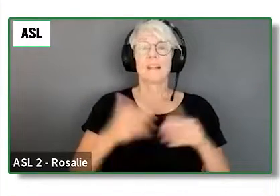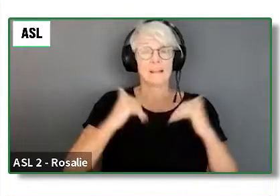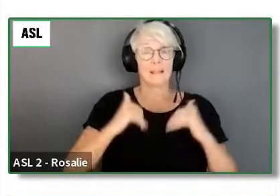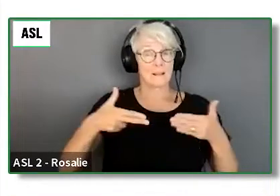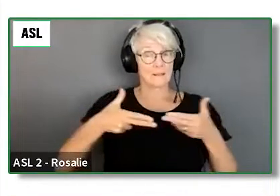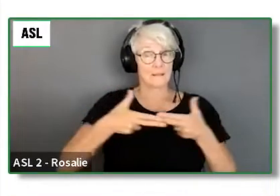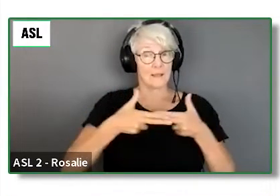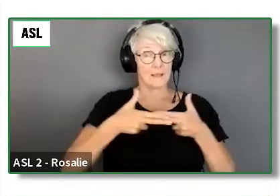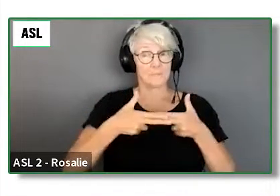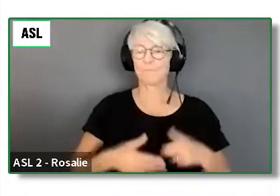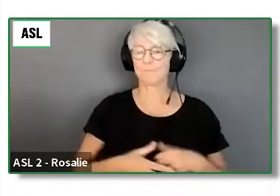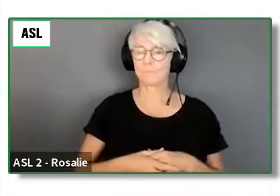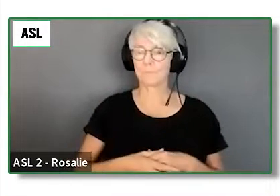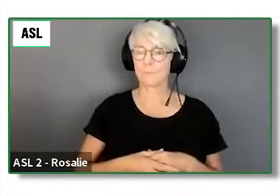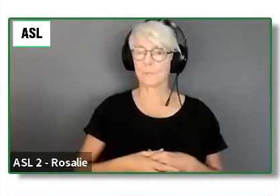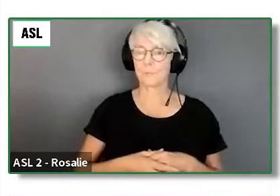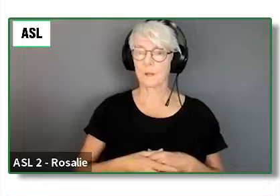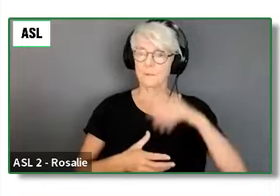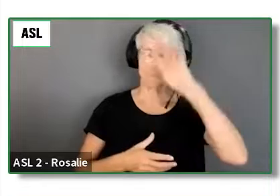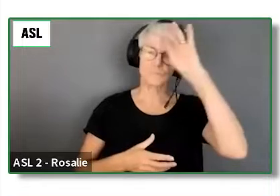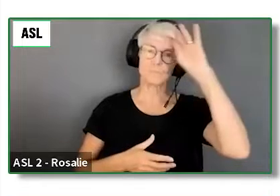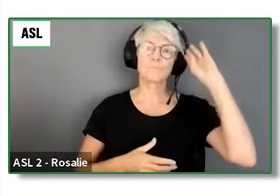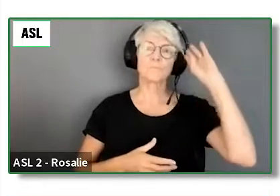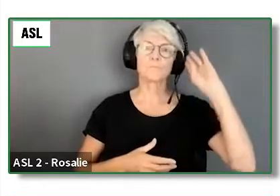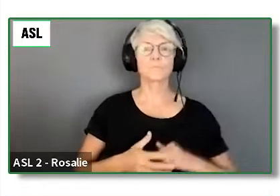So I've broken down the barriers into two categories: